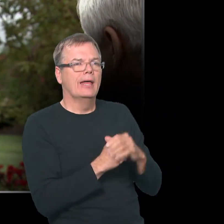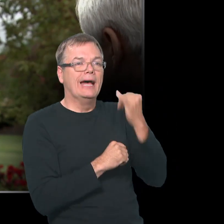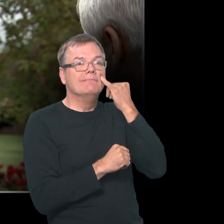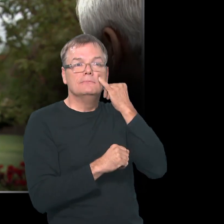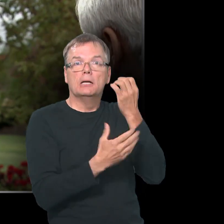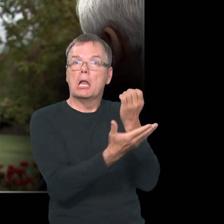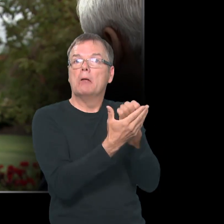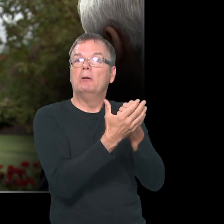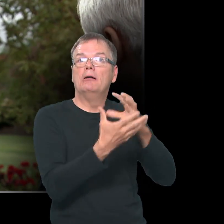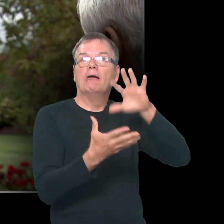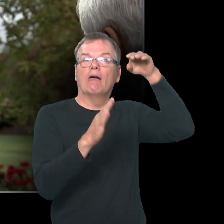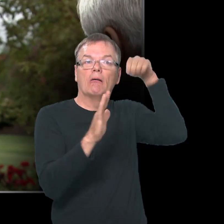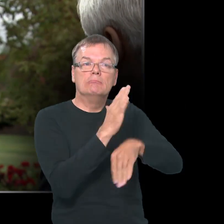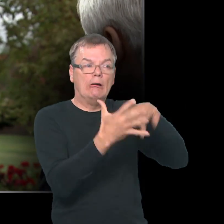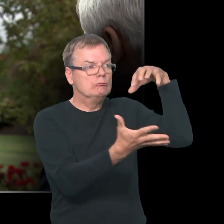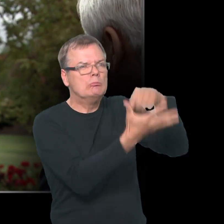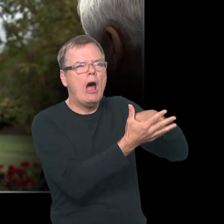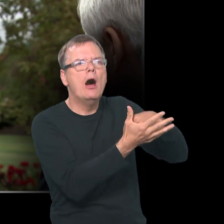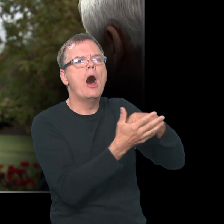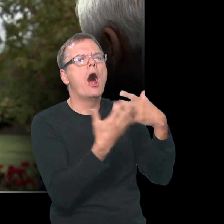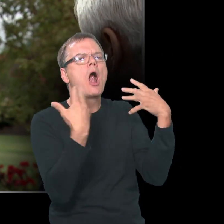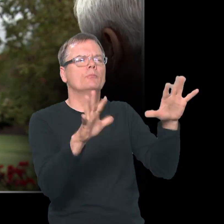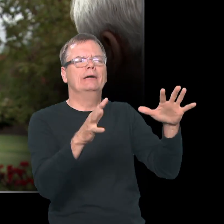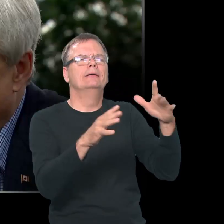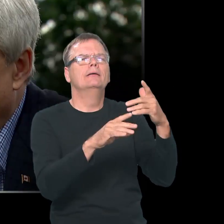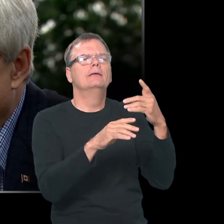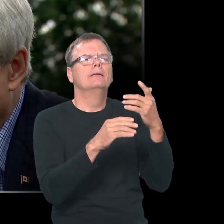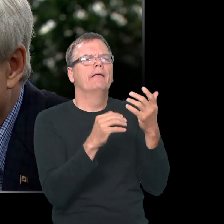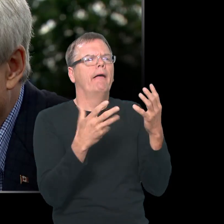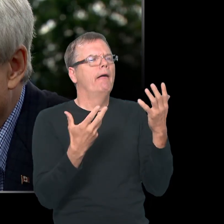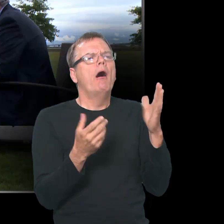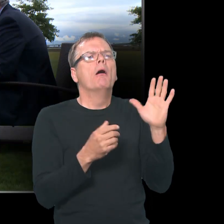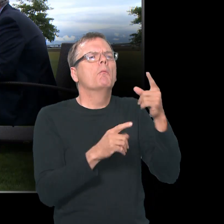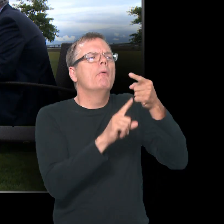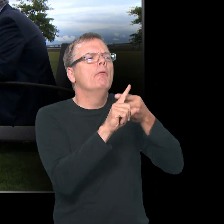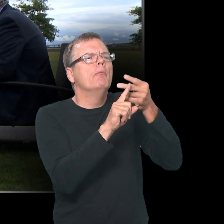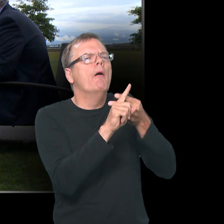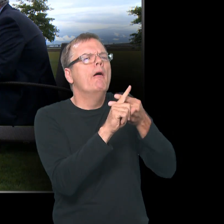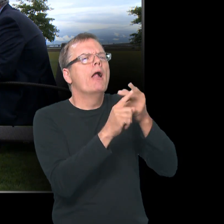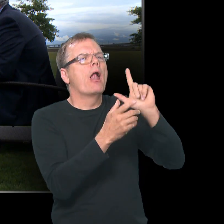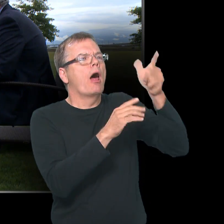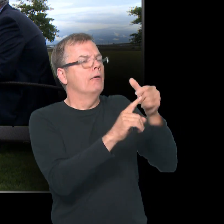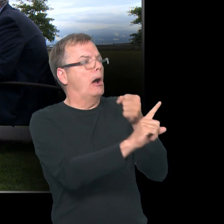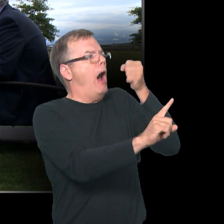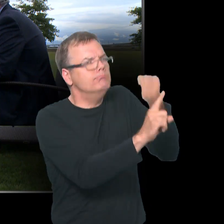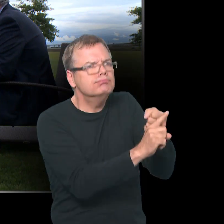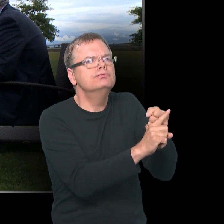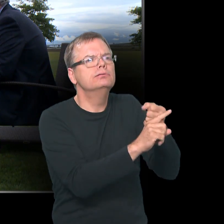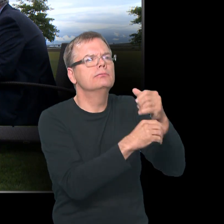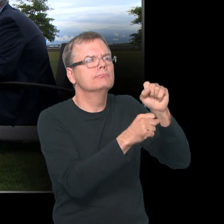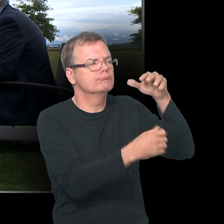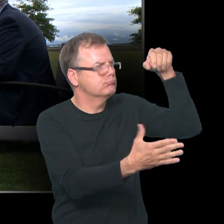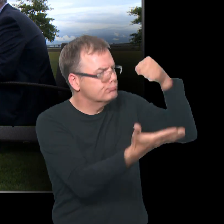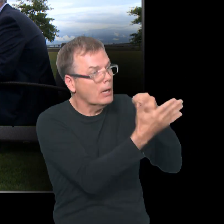"My own belief is if we were going to have any big crash or recession, we probably would have had it by now." Right.